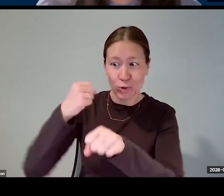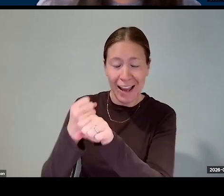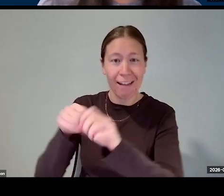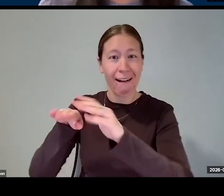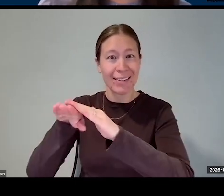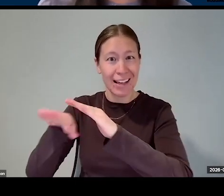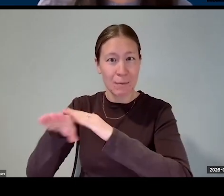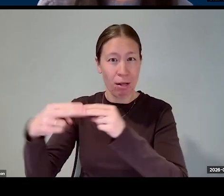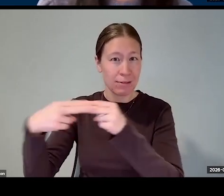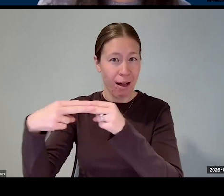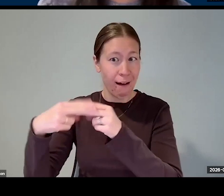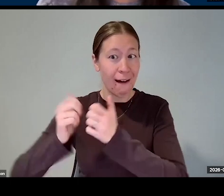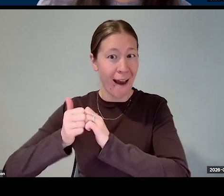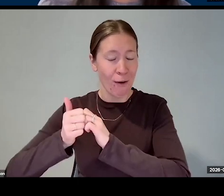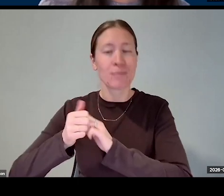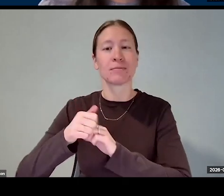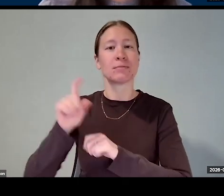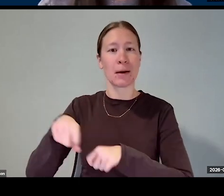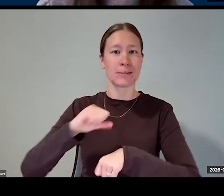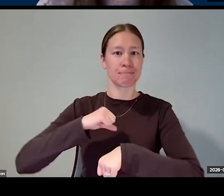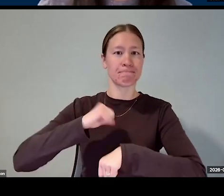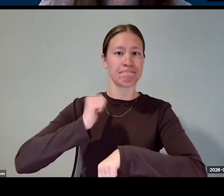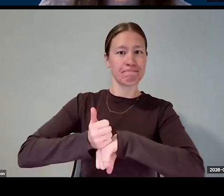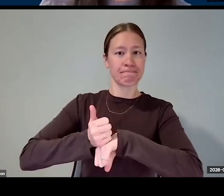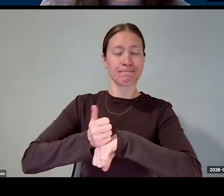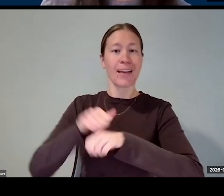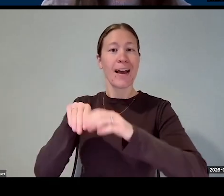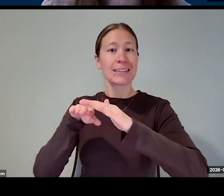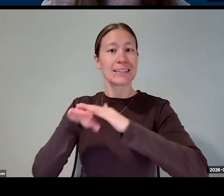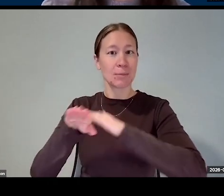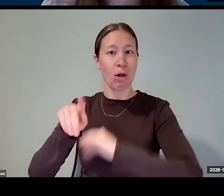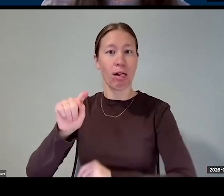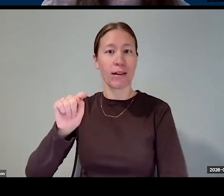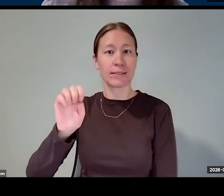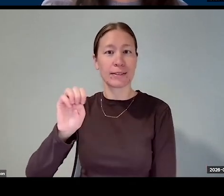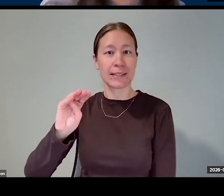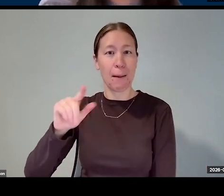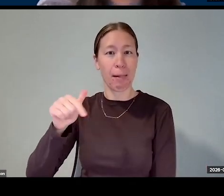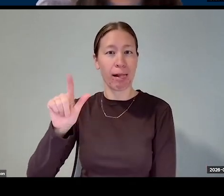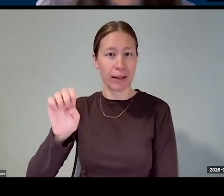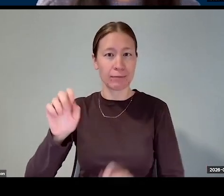to create an accessible template that you or your entire team can pull from each time.